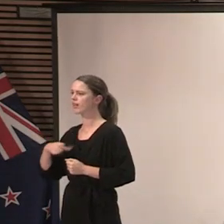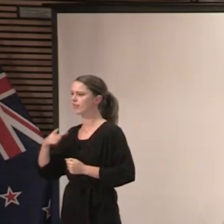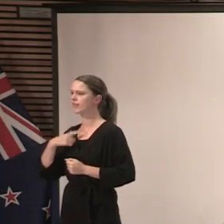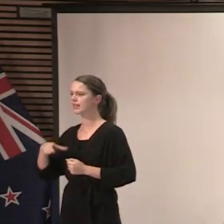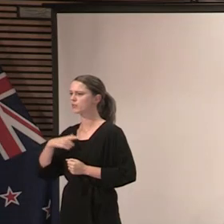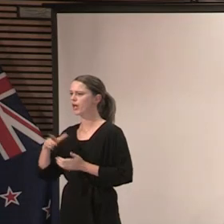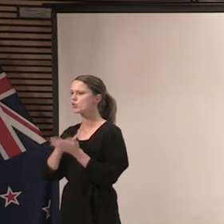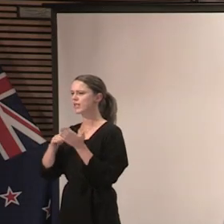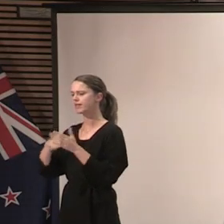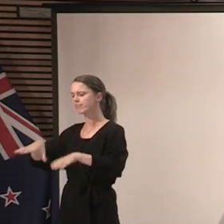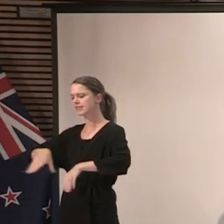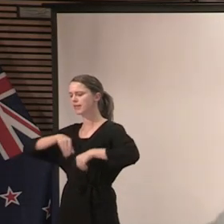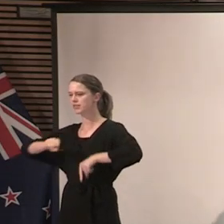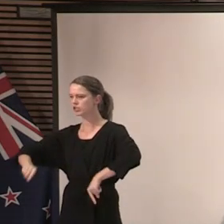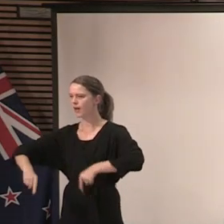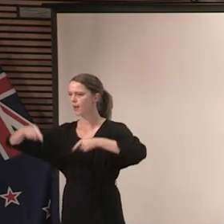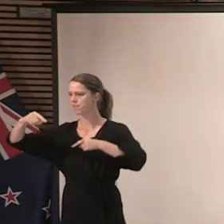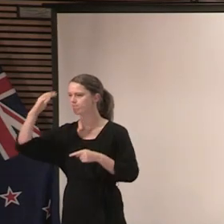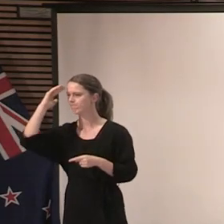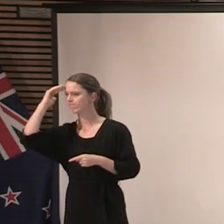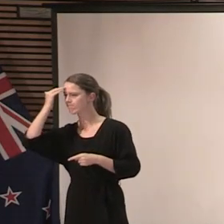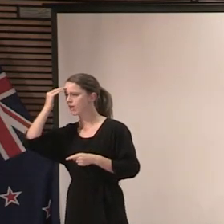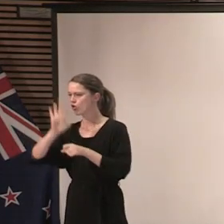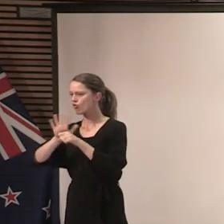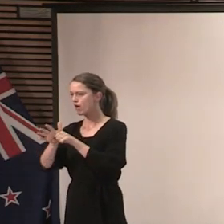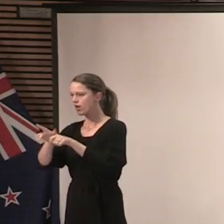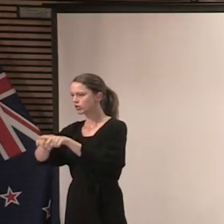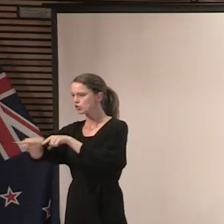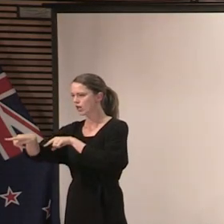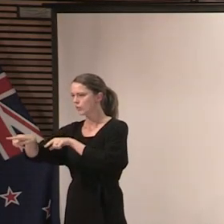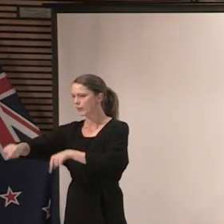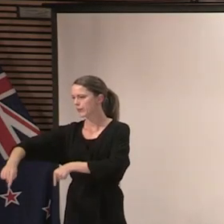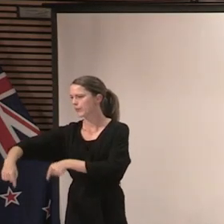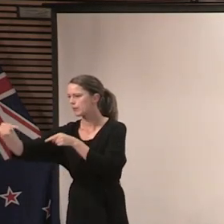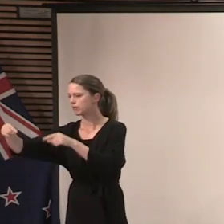protect and to save. That is